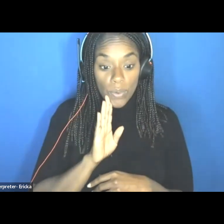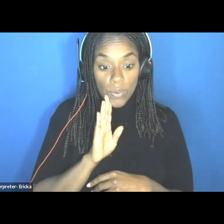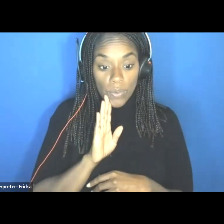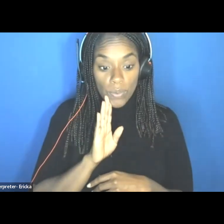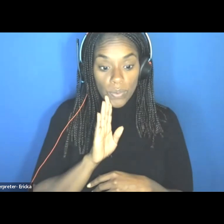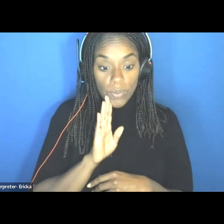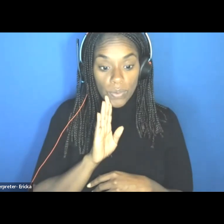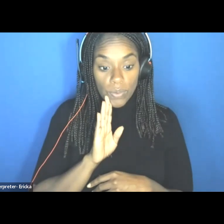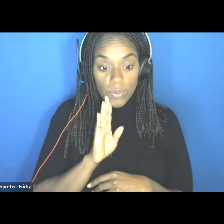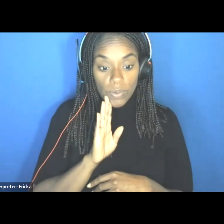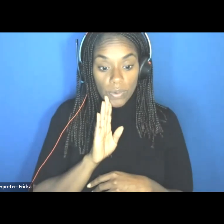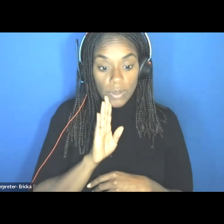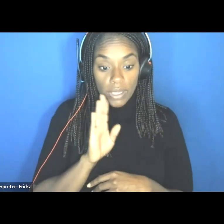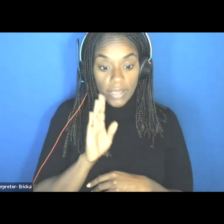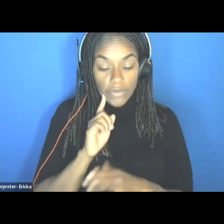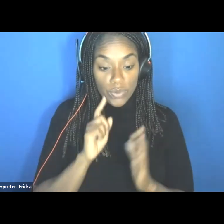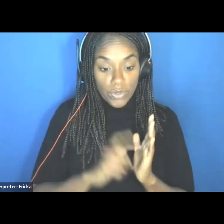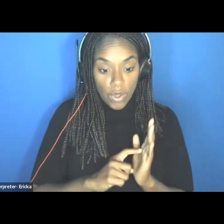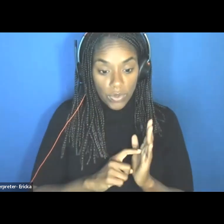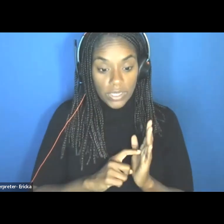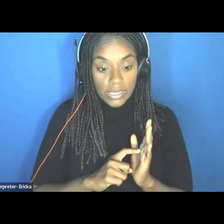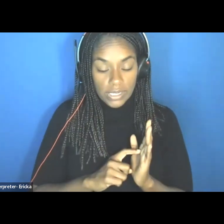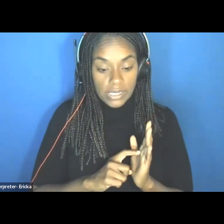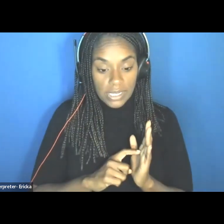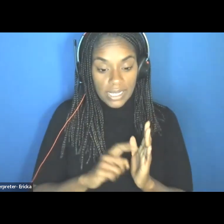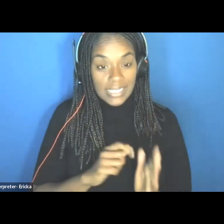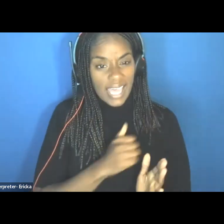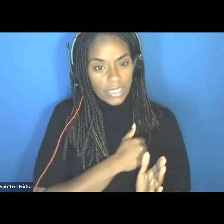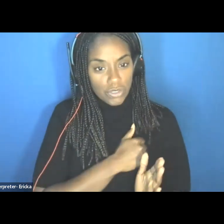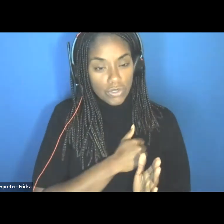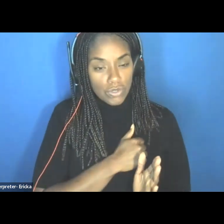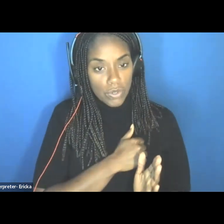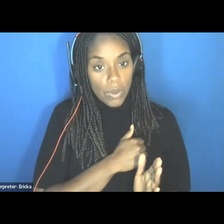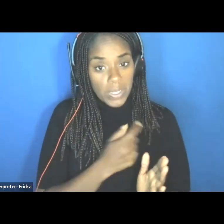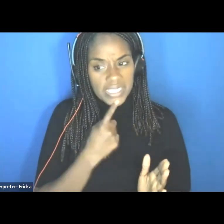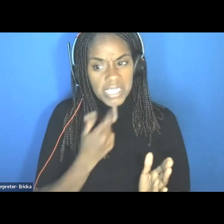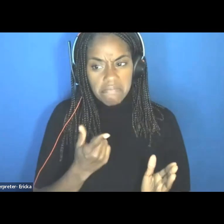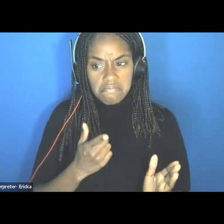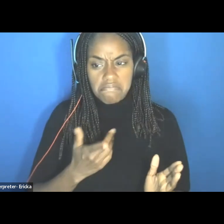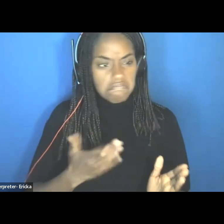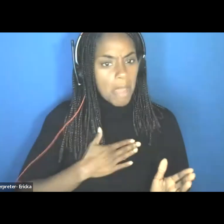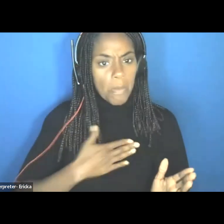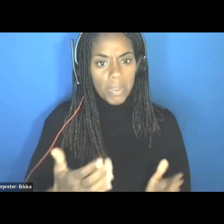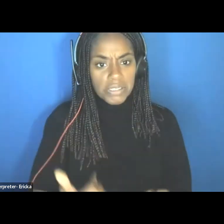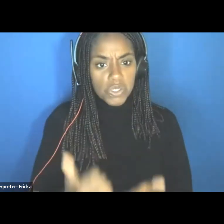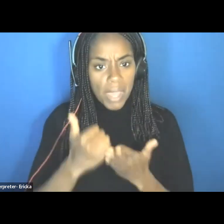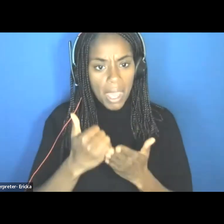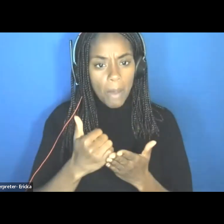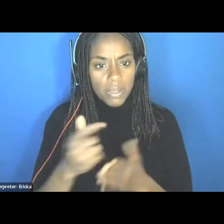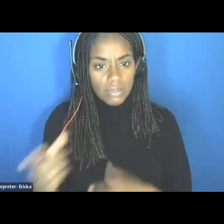There were some underlying stuff that if you -- well if you noticed Jim Brown had said.